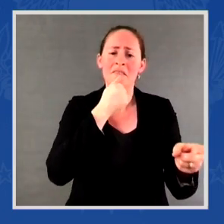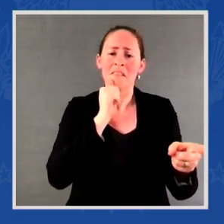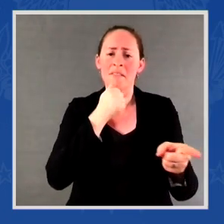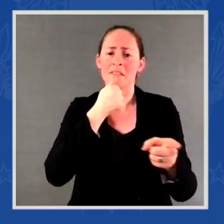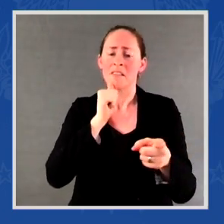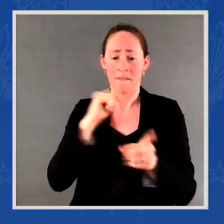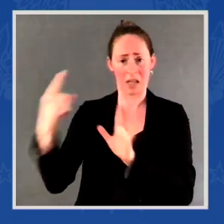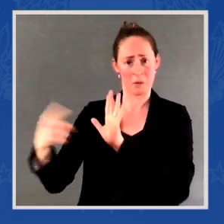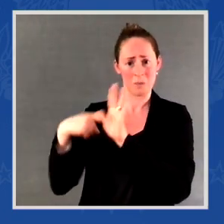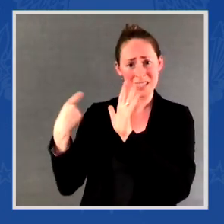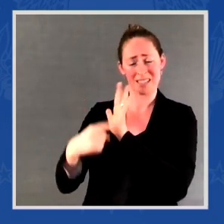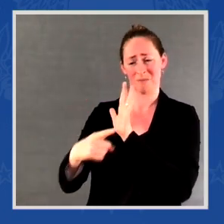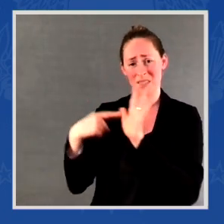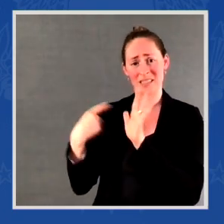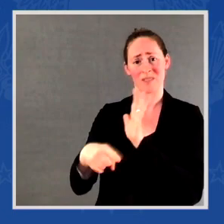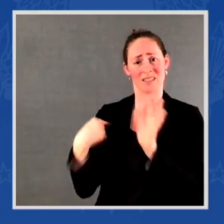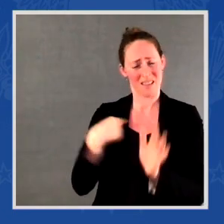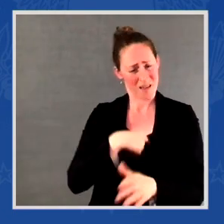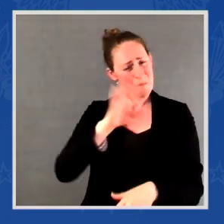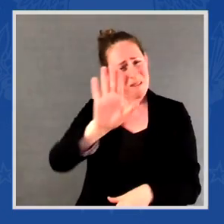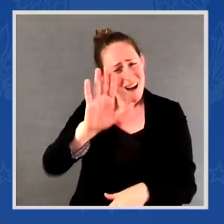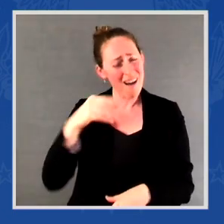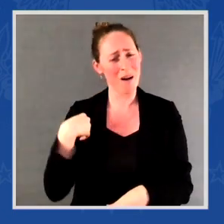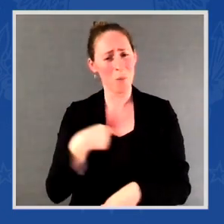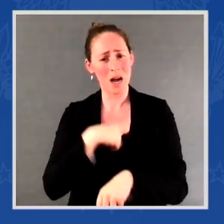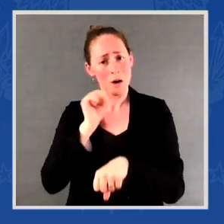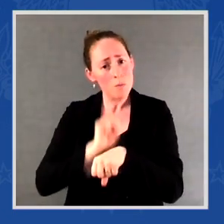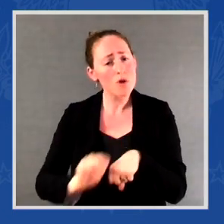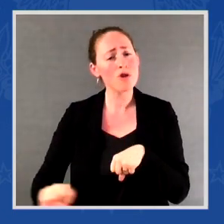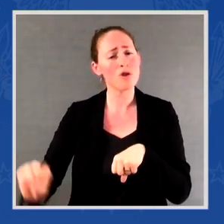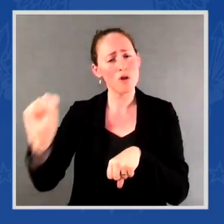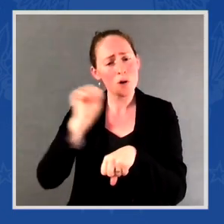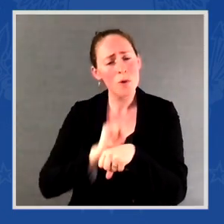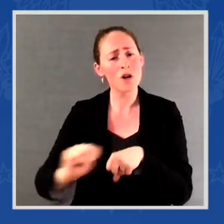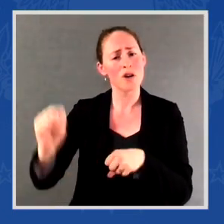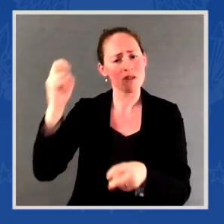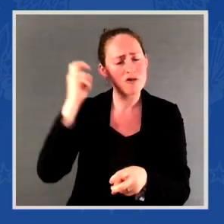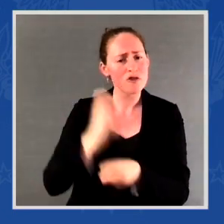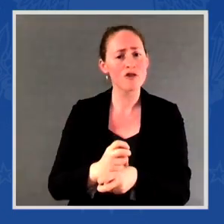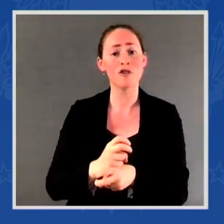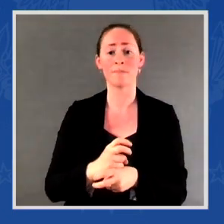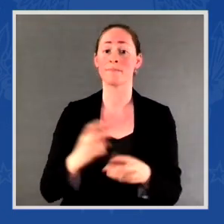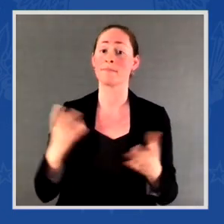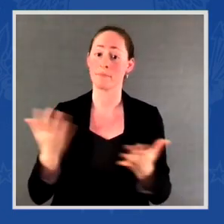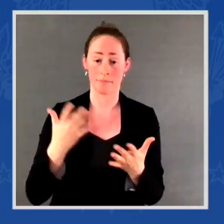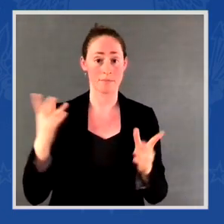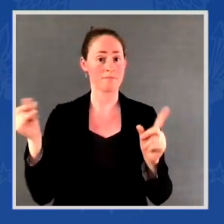after being able to nail down, in the first 100 days, over 60